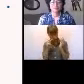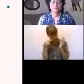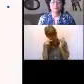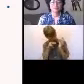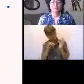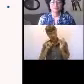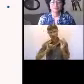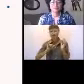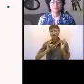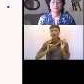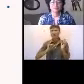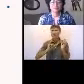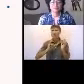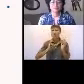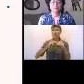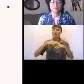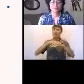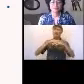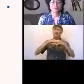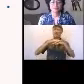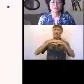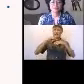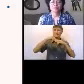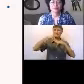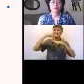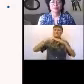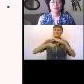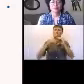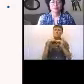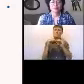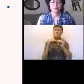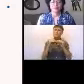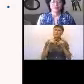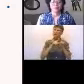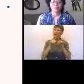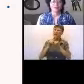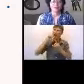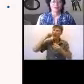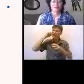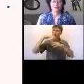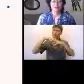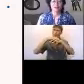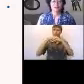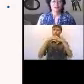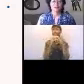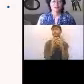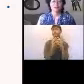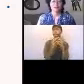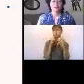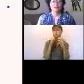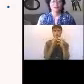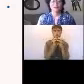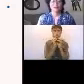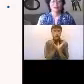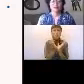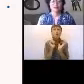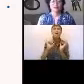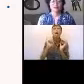of our organizations can perpetuate racism. So these are just some very, ways that do